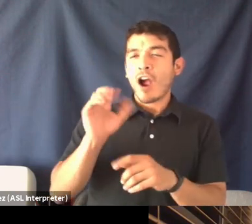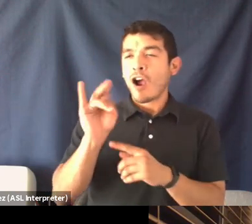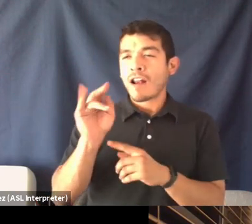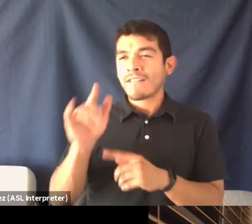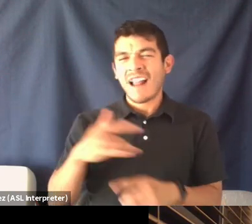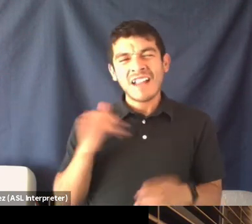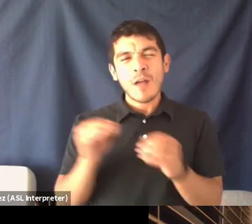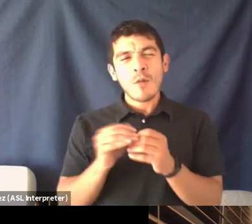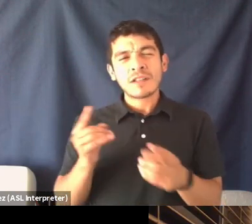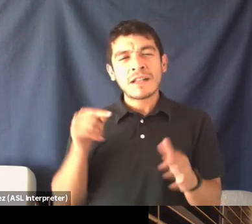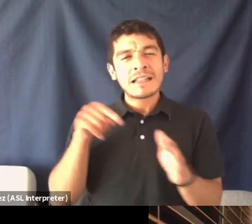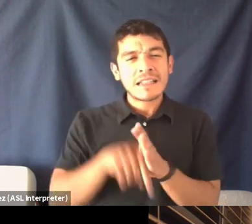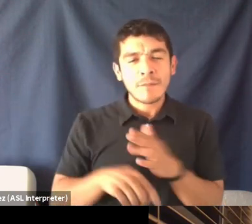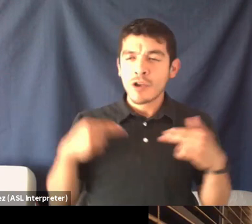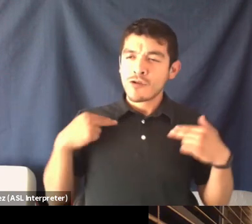and more humanistic happening there.